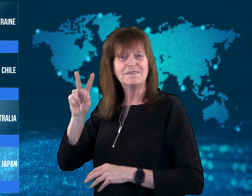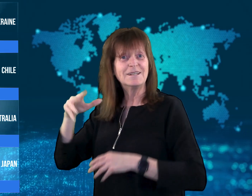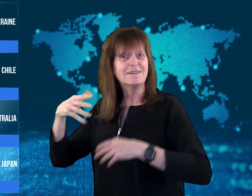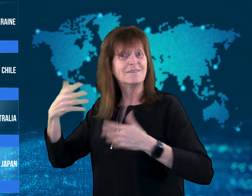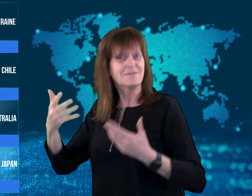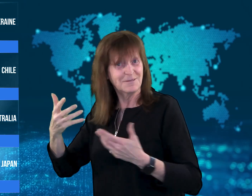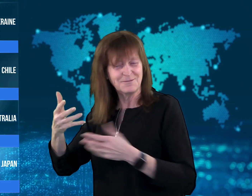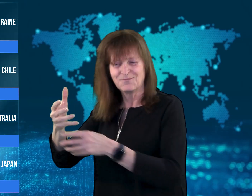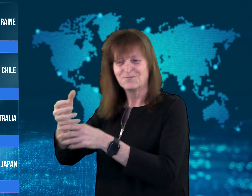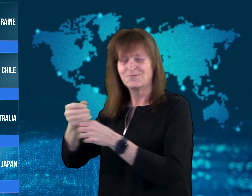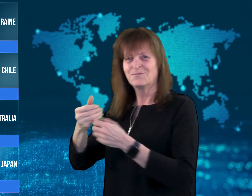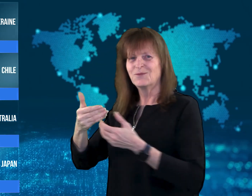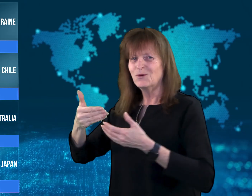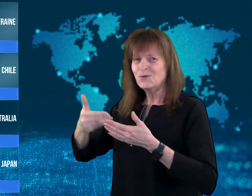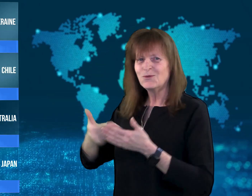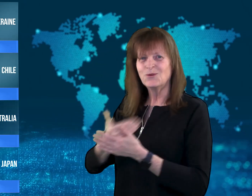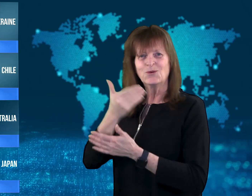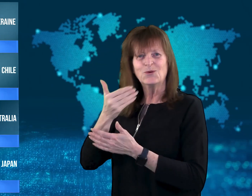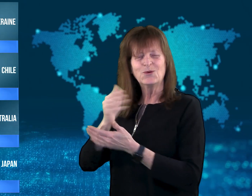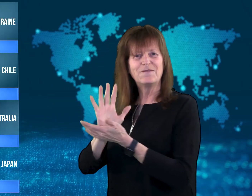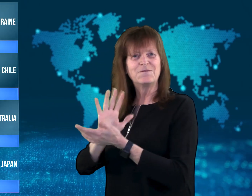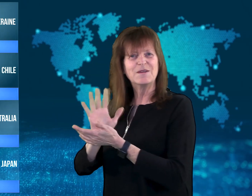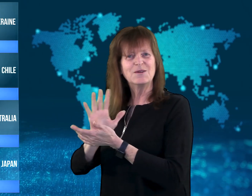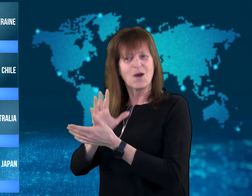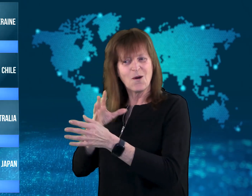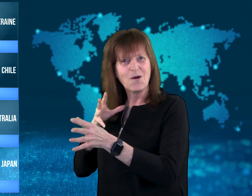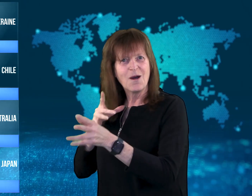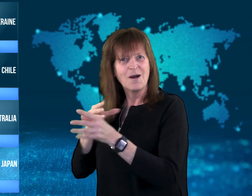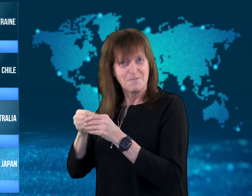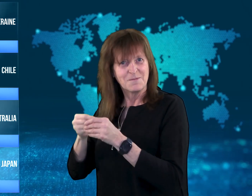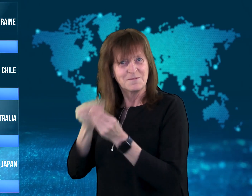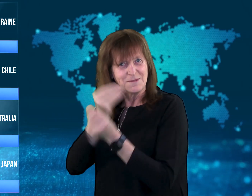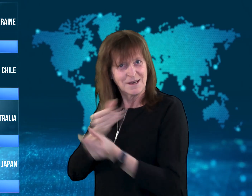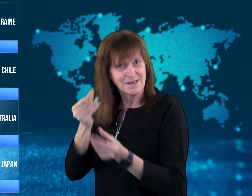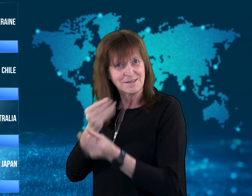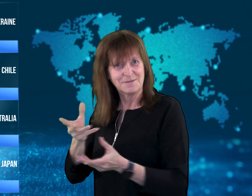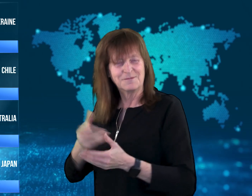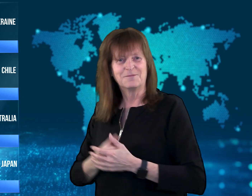to get new video updates!